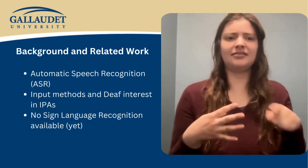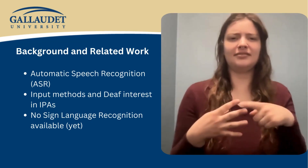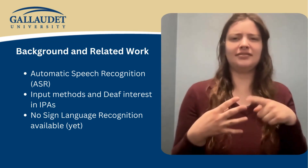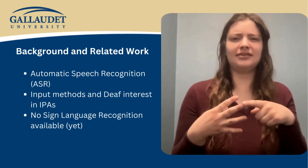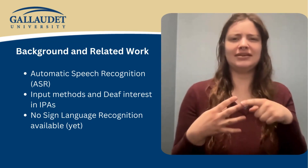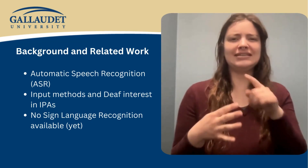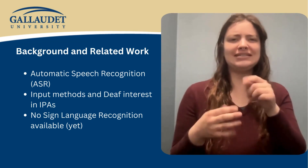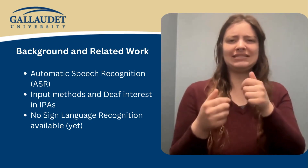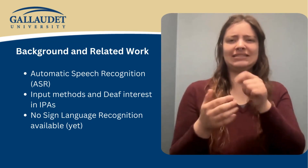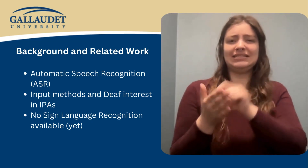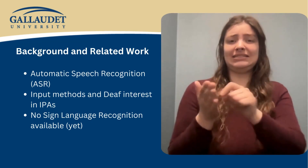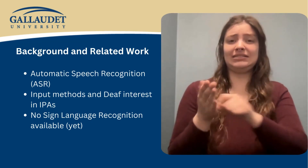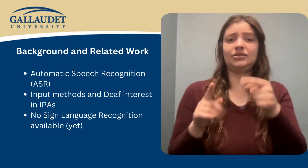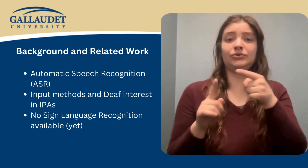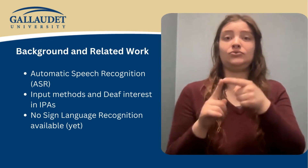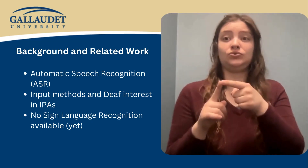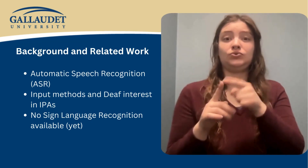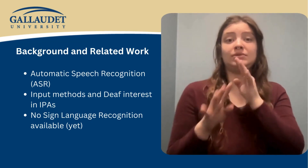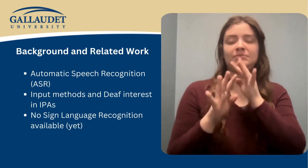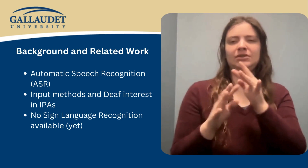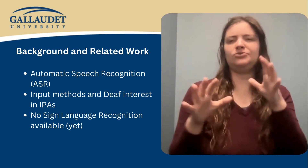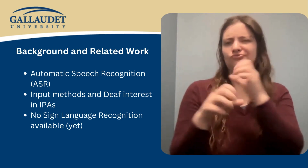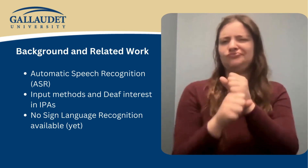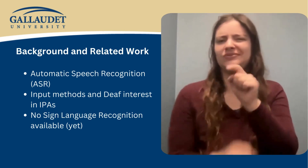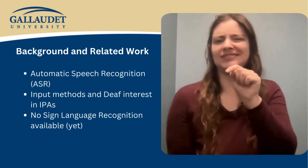or other sign languages, text-to-speech,